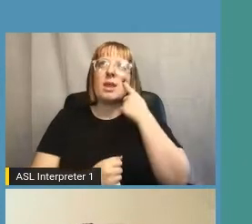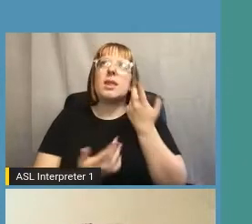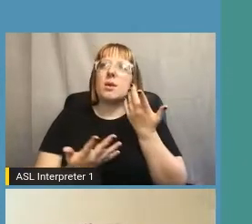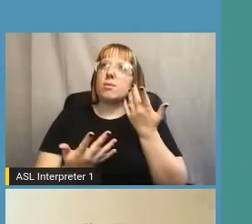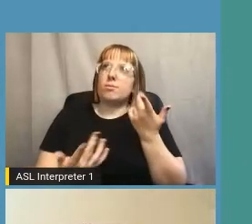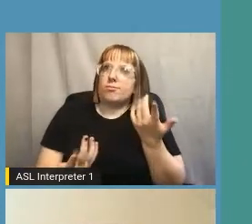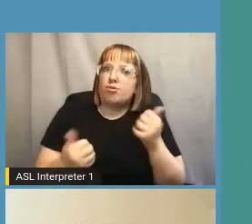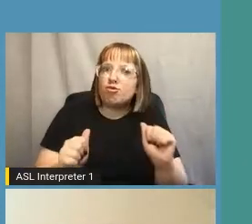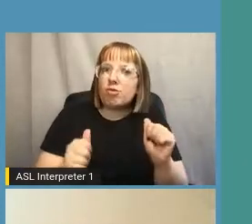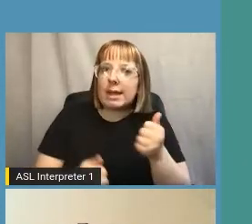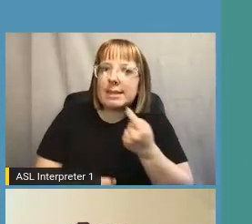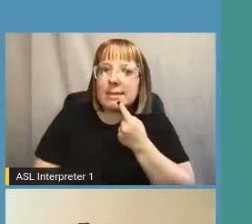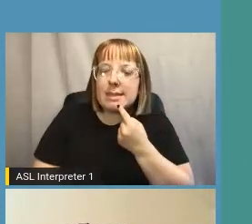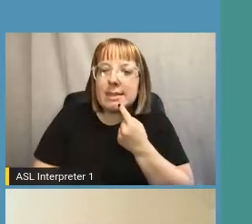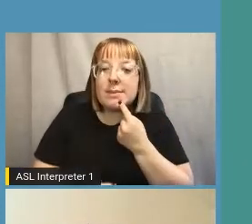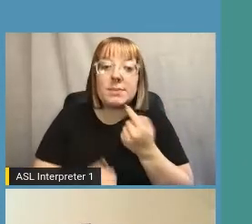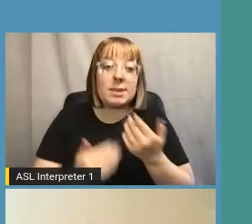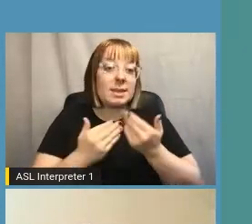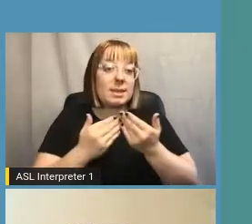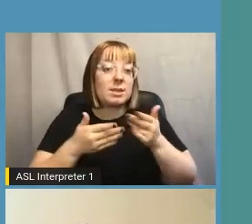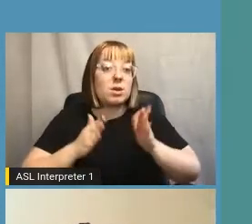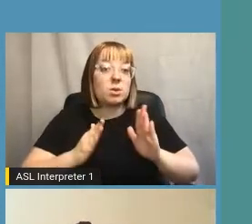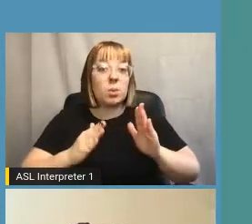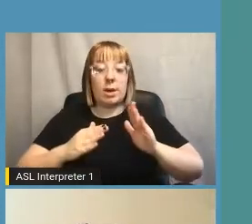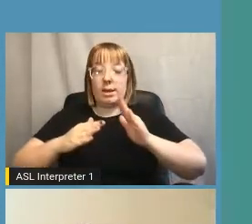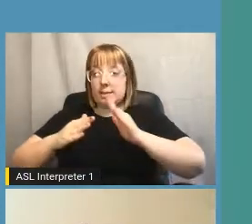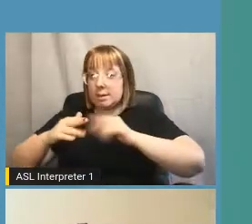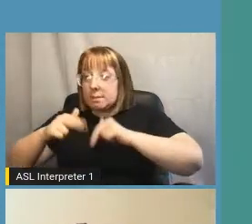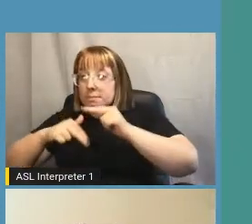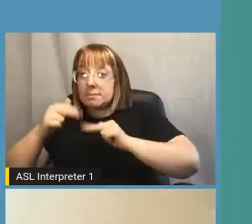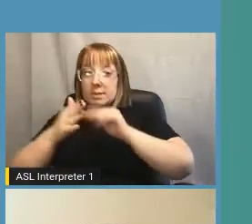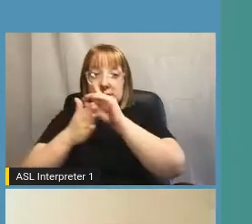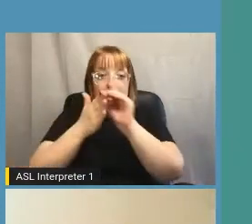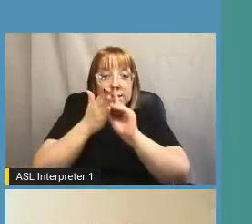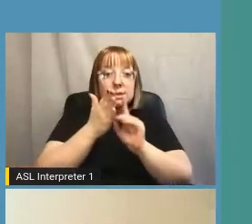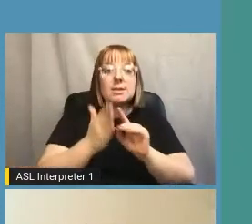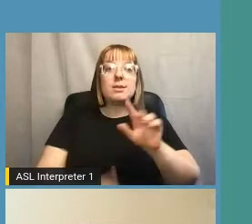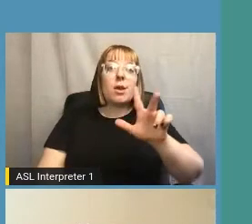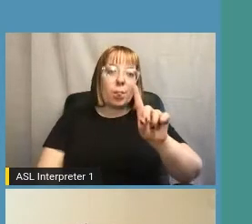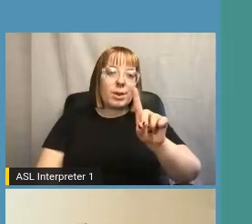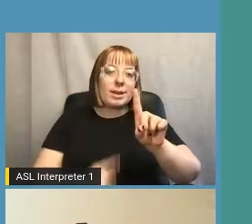here is the easiest way to build and design virtual exhibitions in 3d is to experience